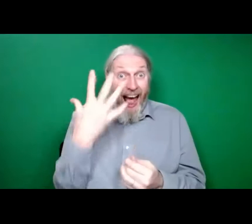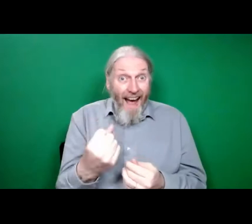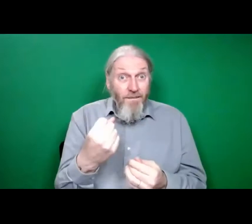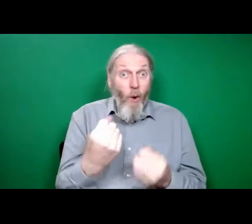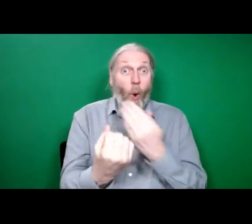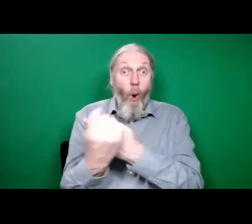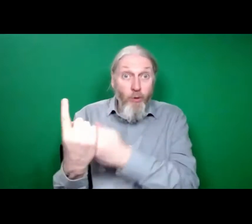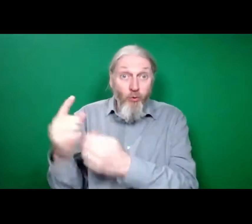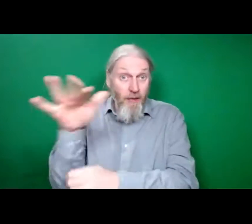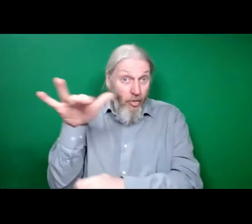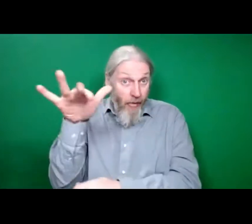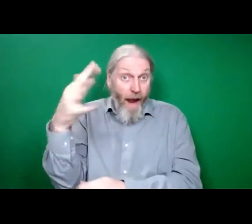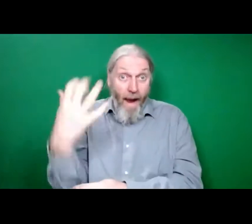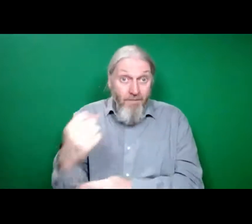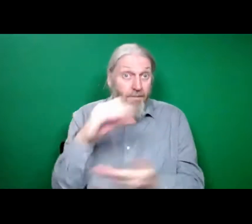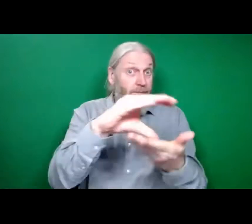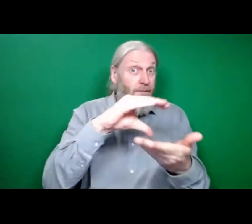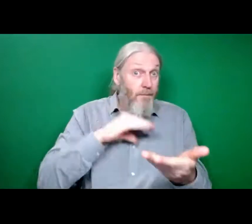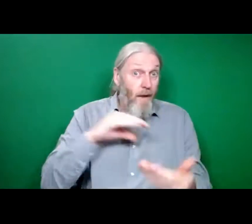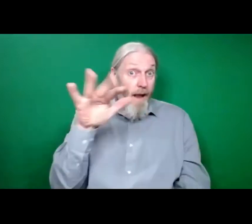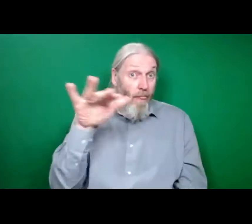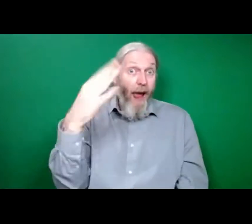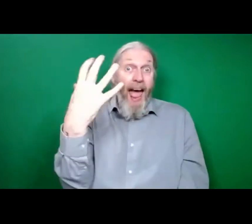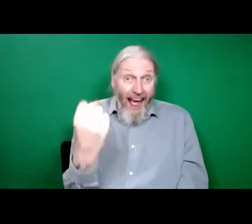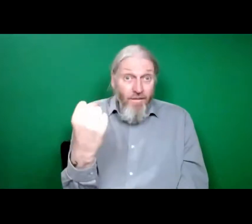understand and appreciate and I guess engage with it at